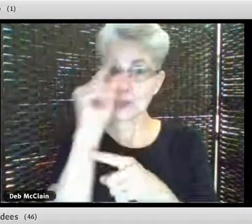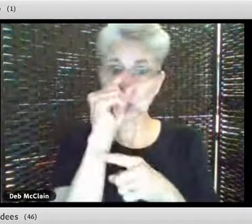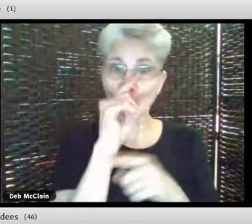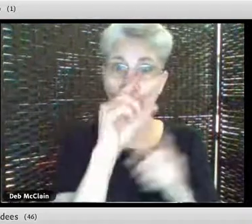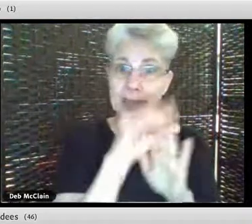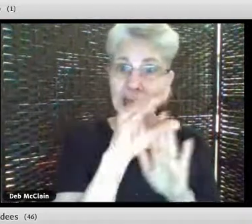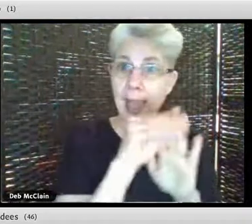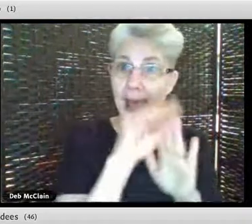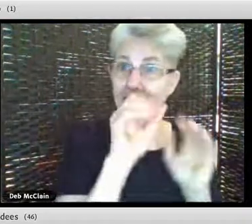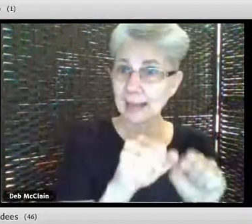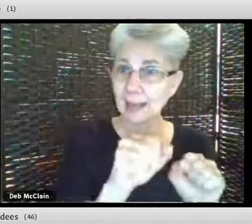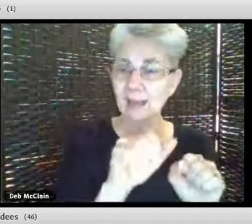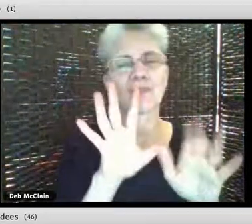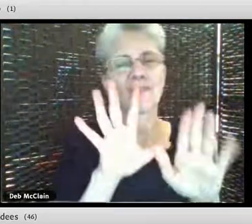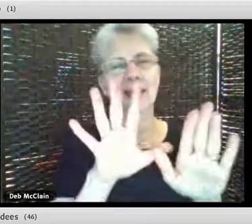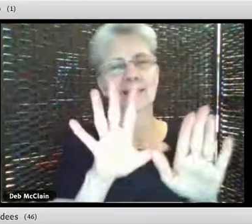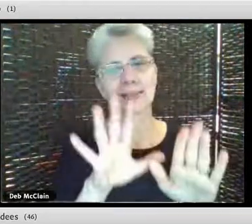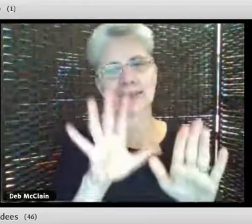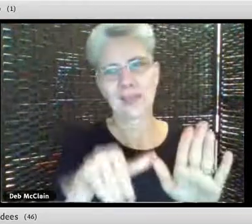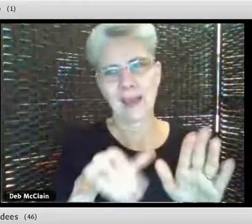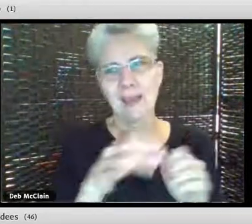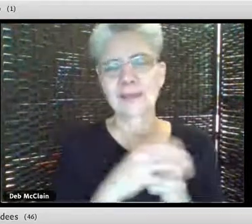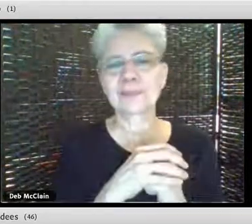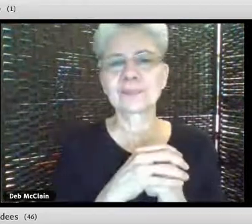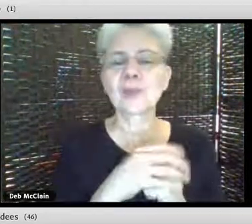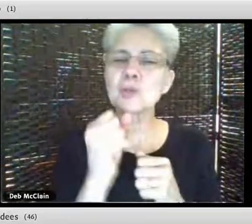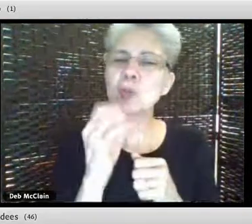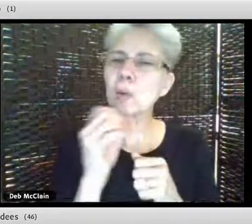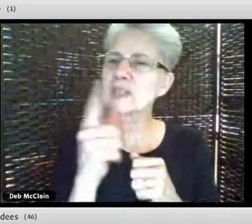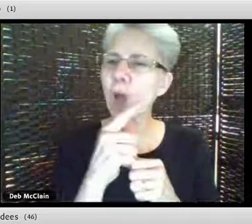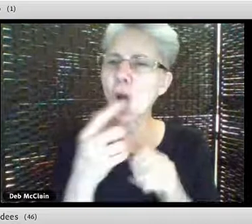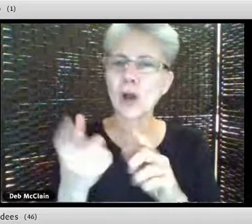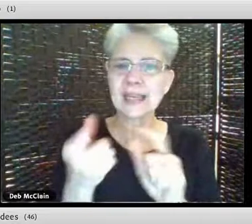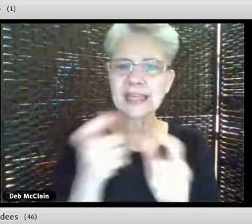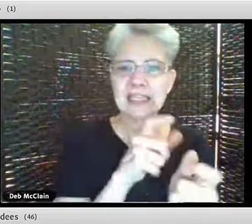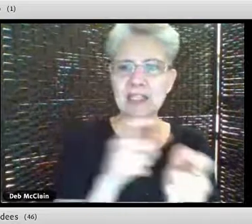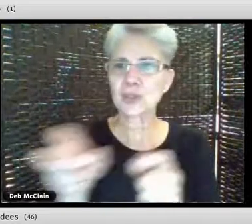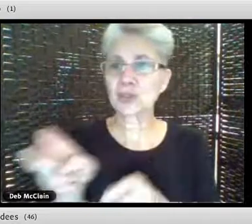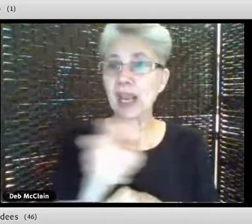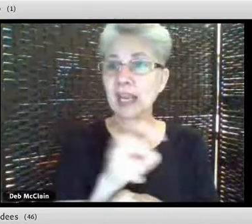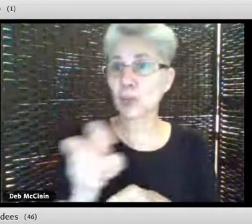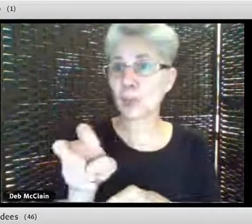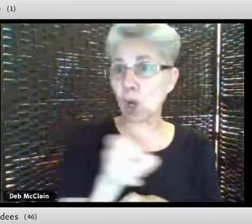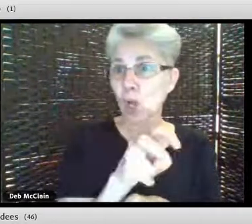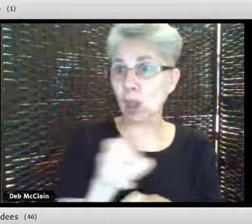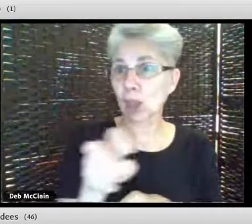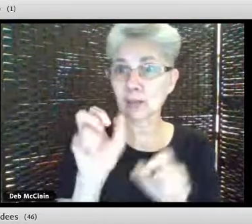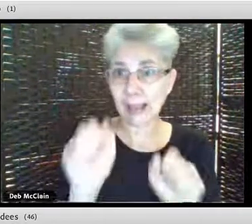You can save a PowerPoint you have as a Google Slide, which is fantastic.